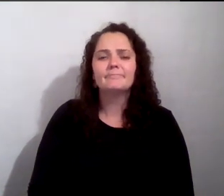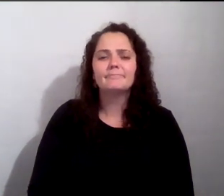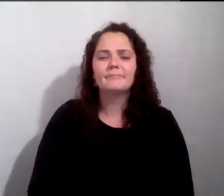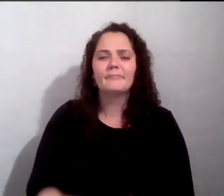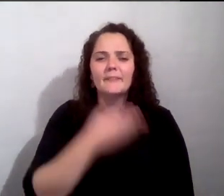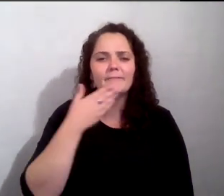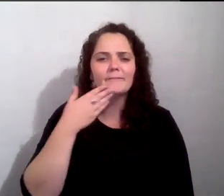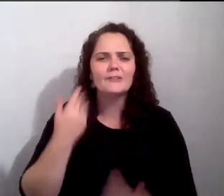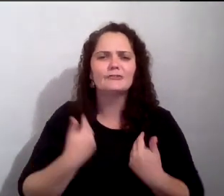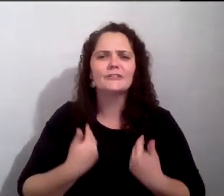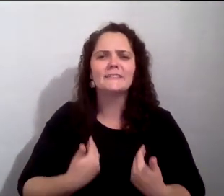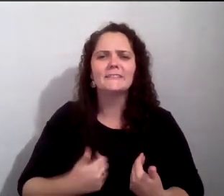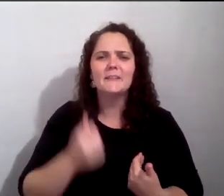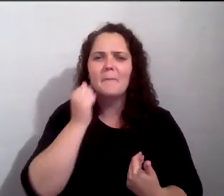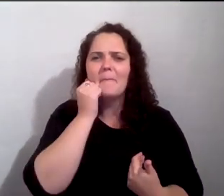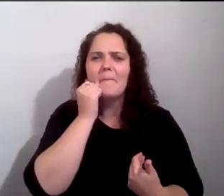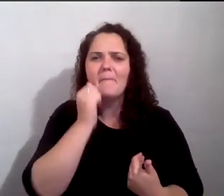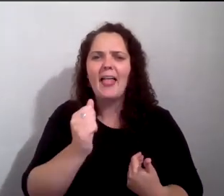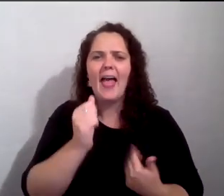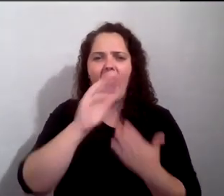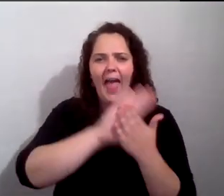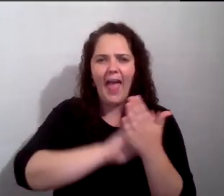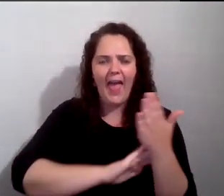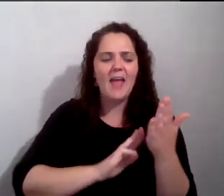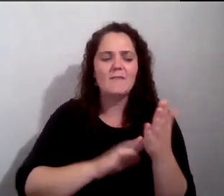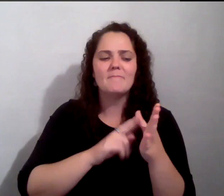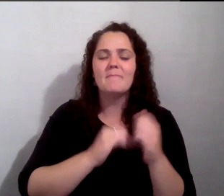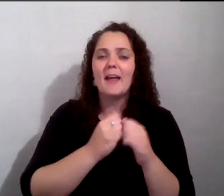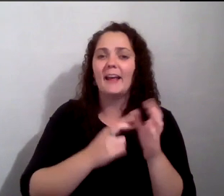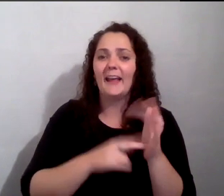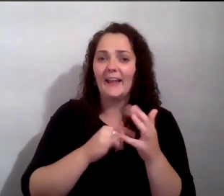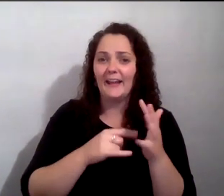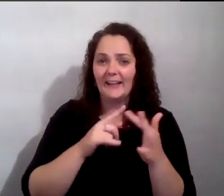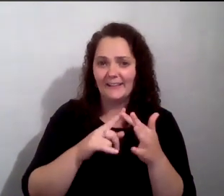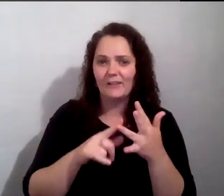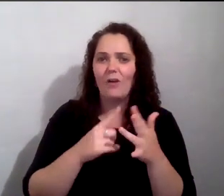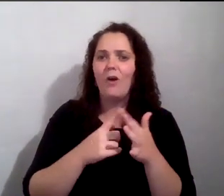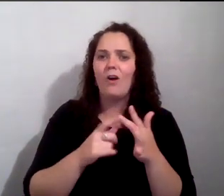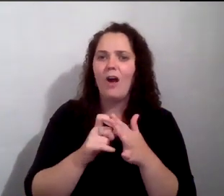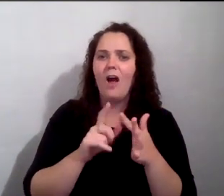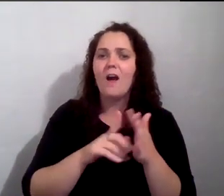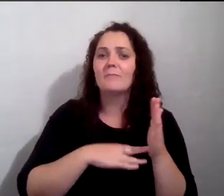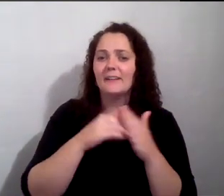are painted, okay so we have no horizon line within a kind of thinking about landscape, there's no